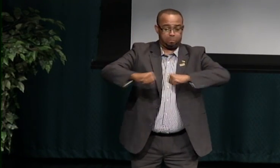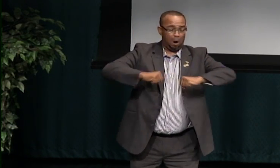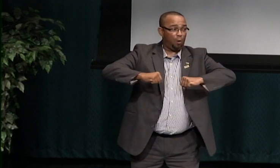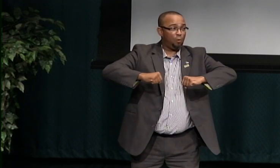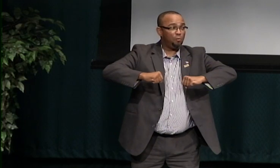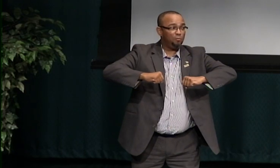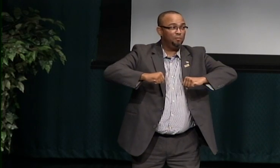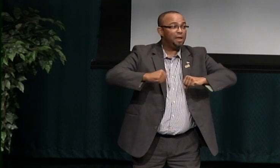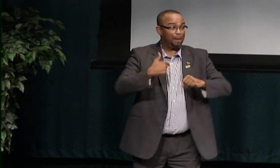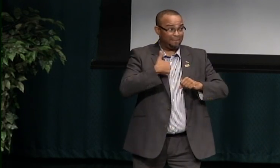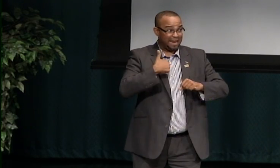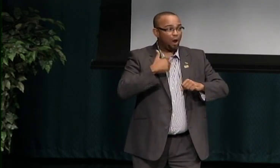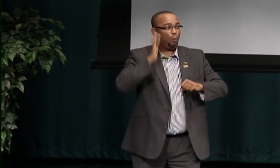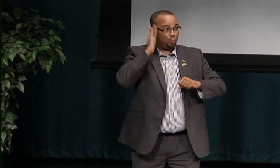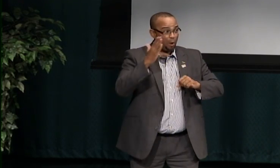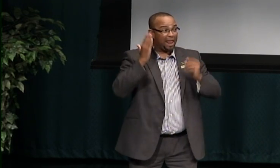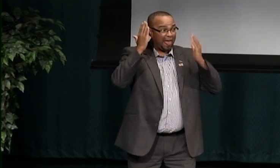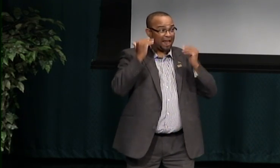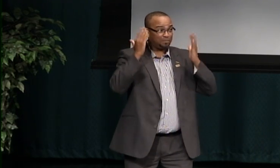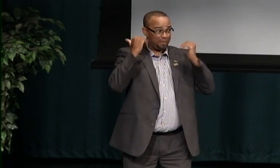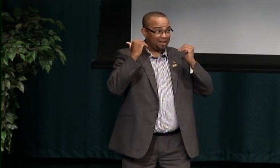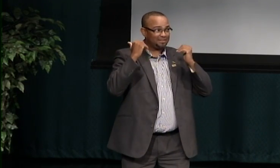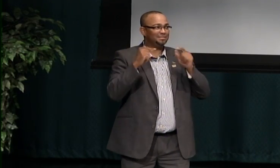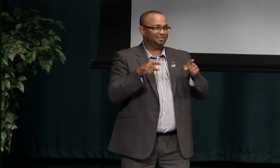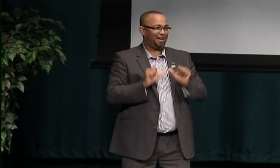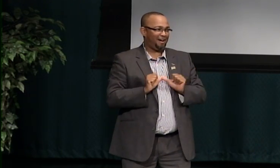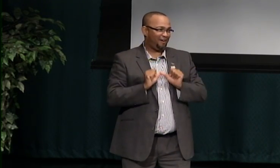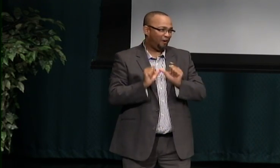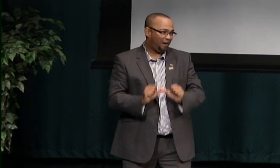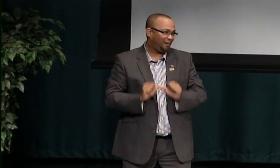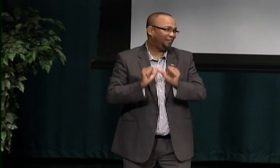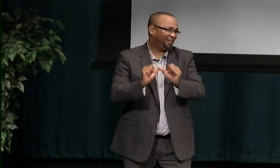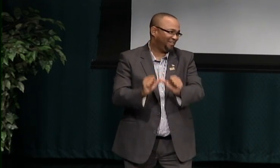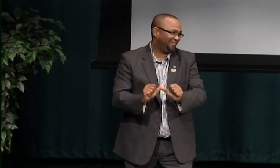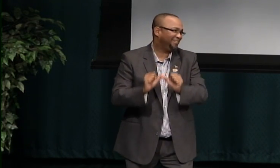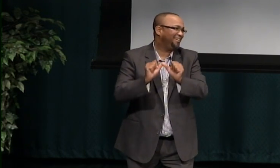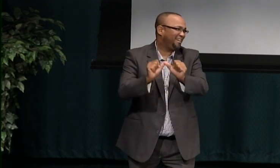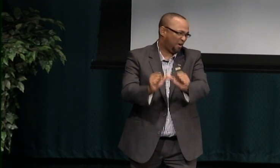it is true that D.P.N. was a powerful catalyst.